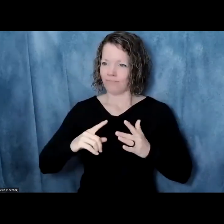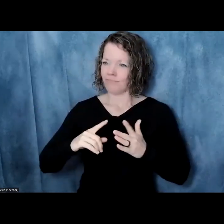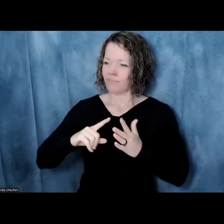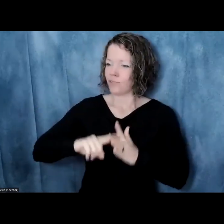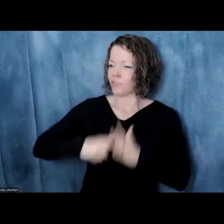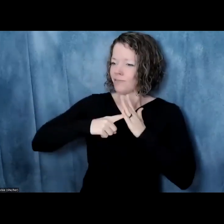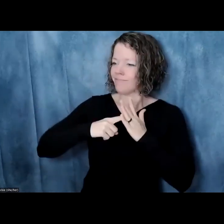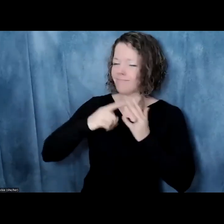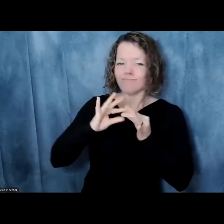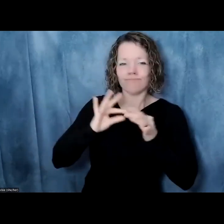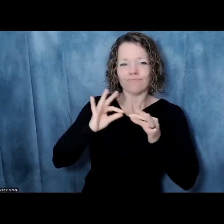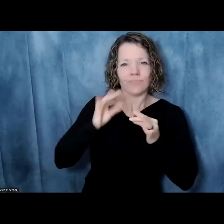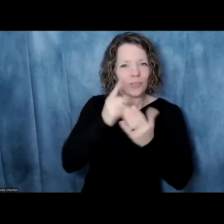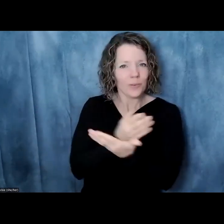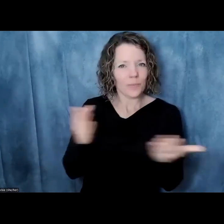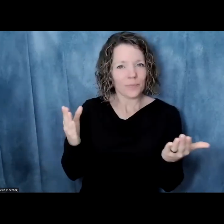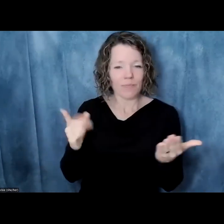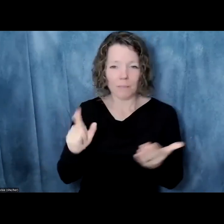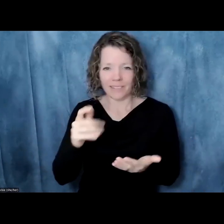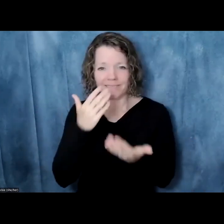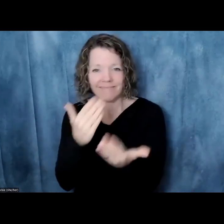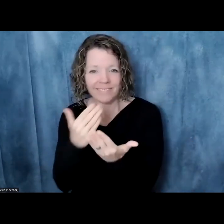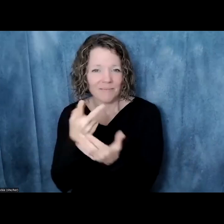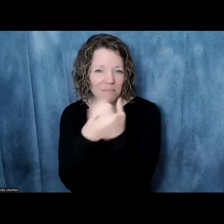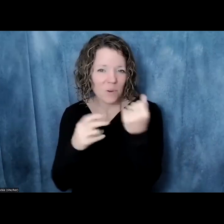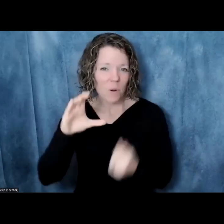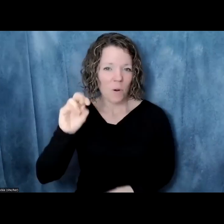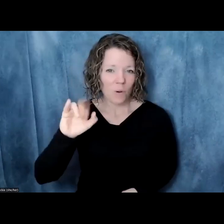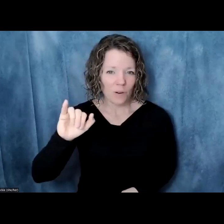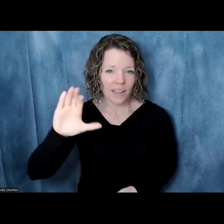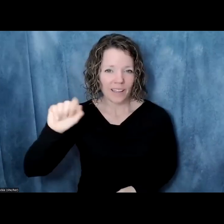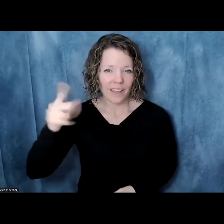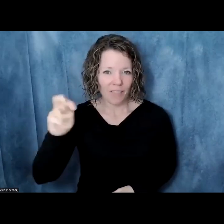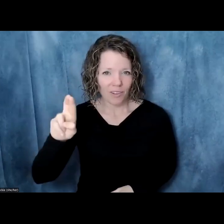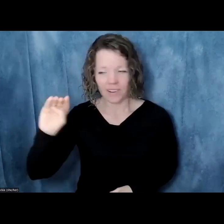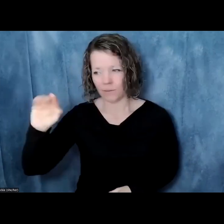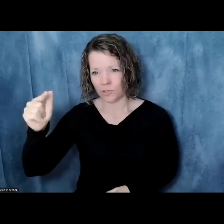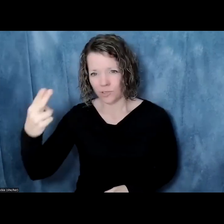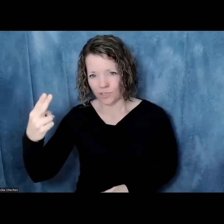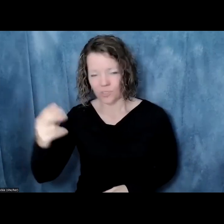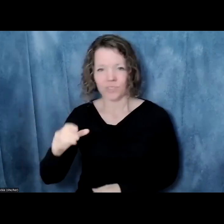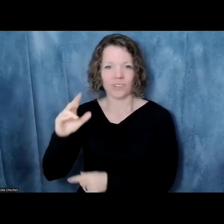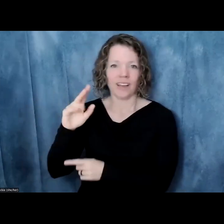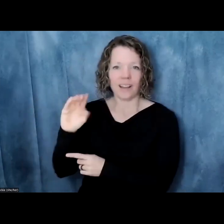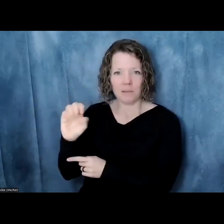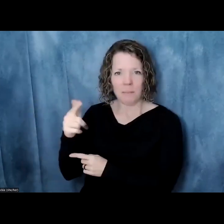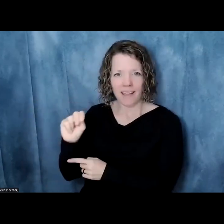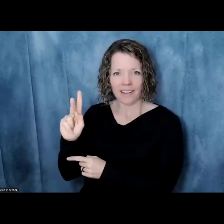Cori Cather at MGH and Megan Kelly at UMass Chan for their leadership and great partnership with